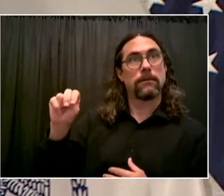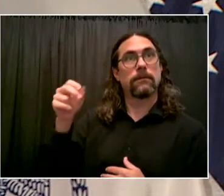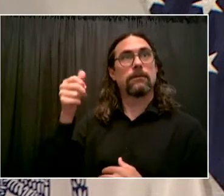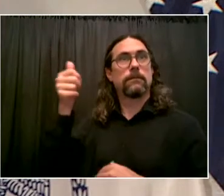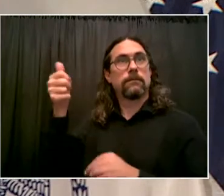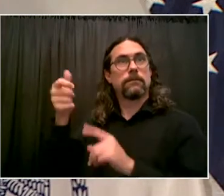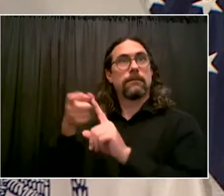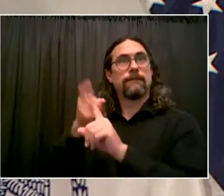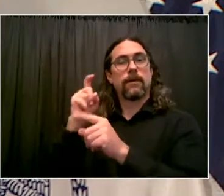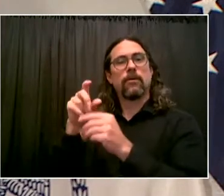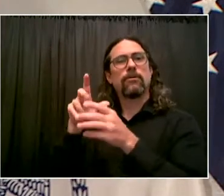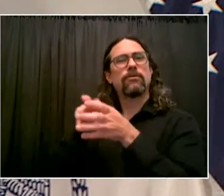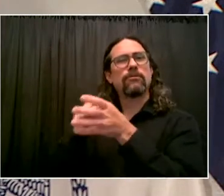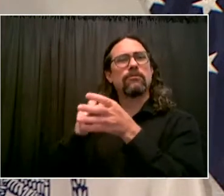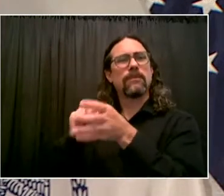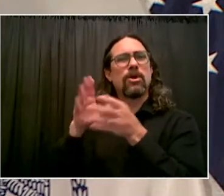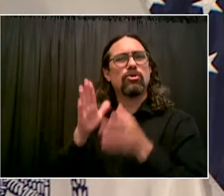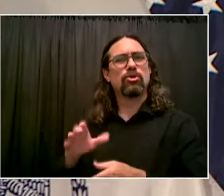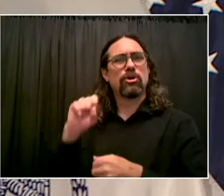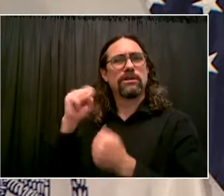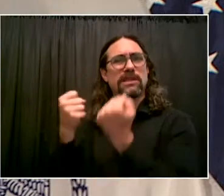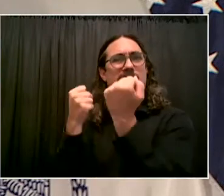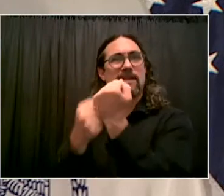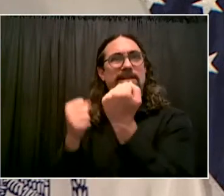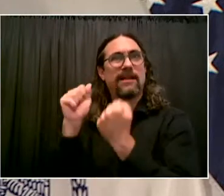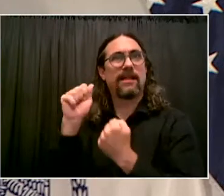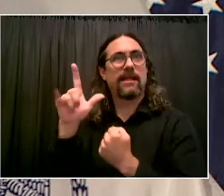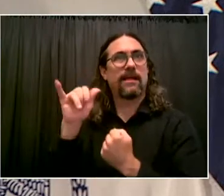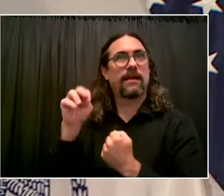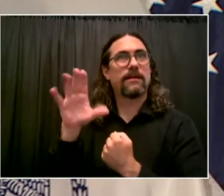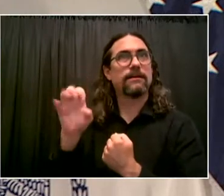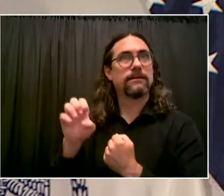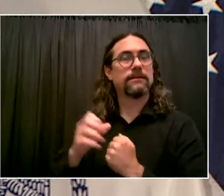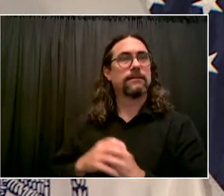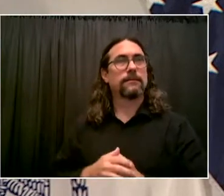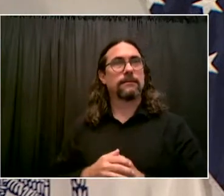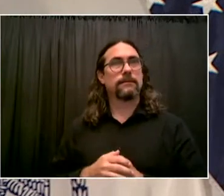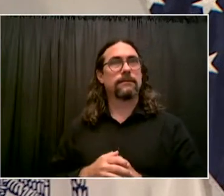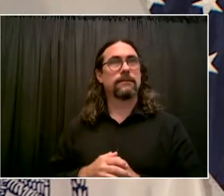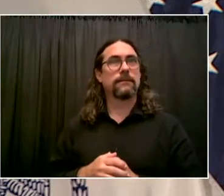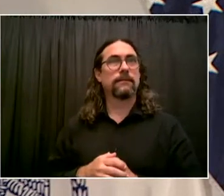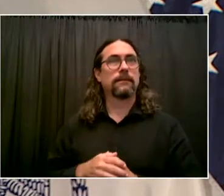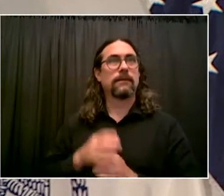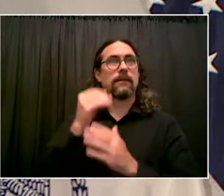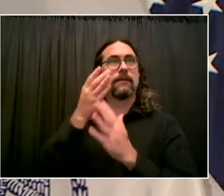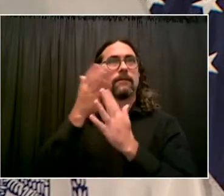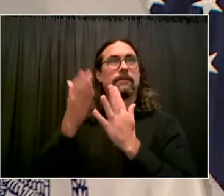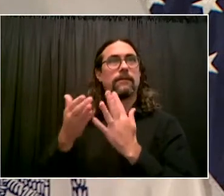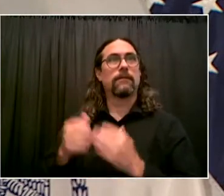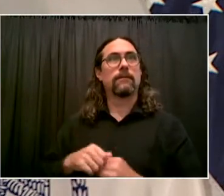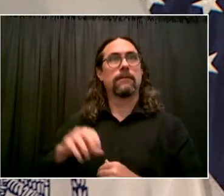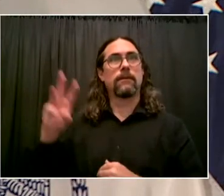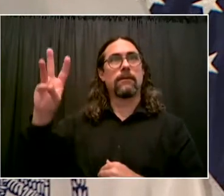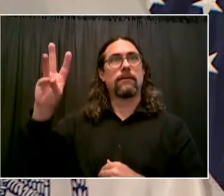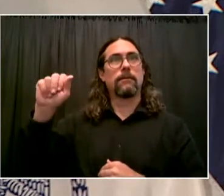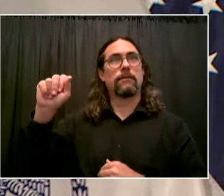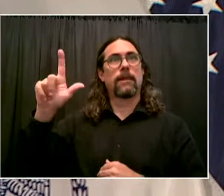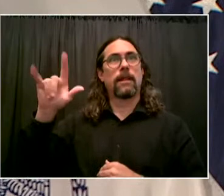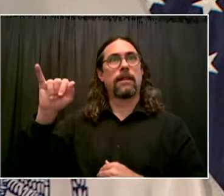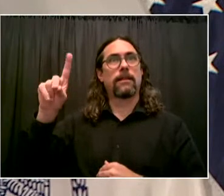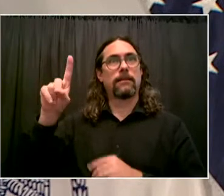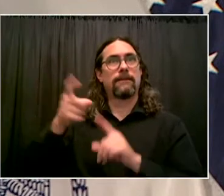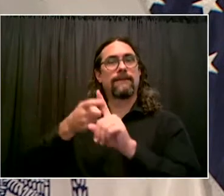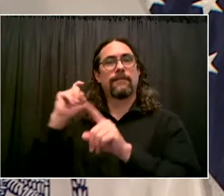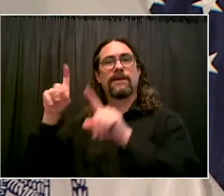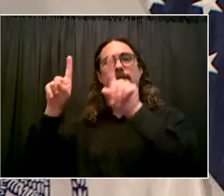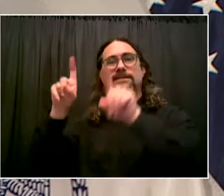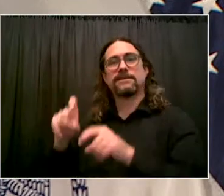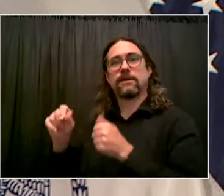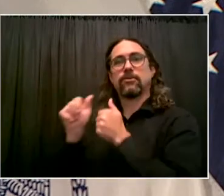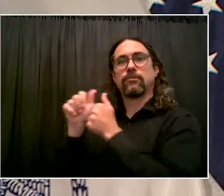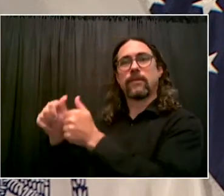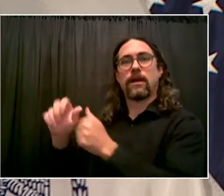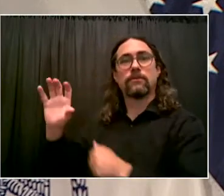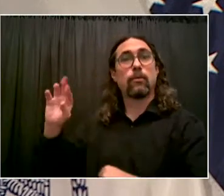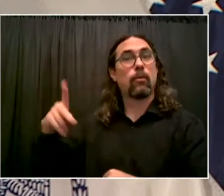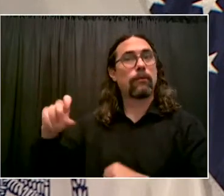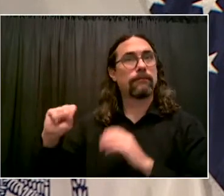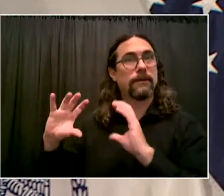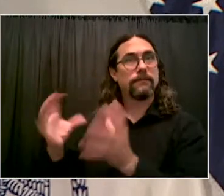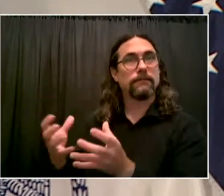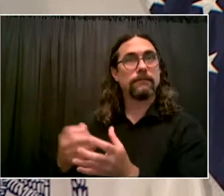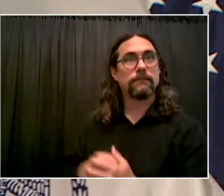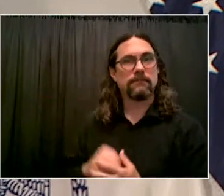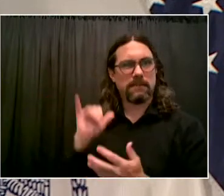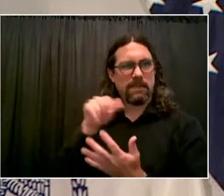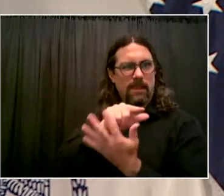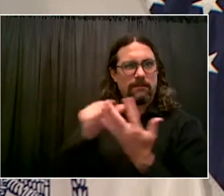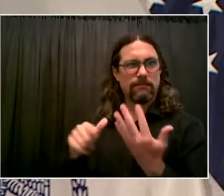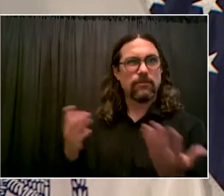TODAY MANY